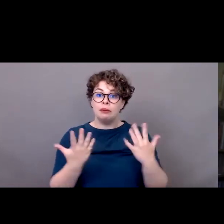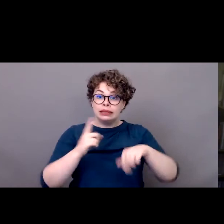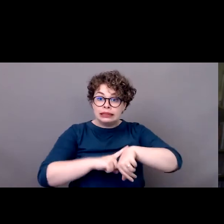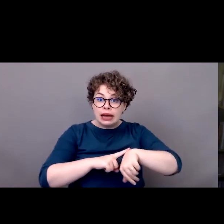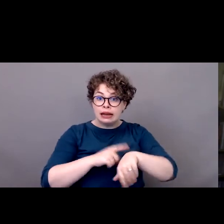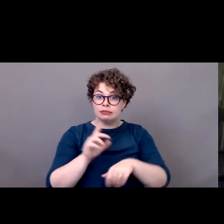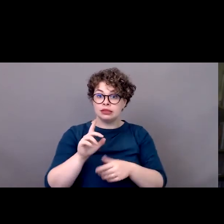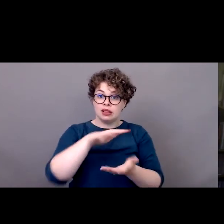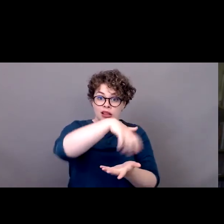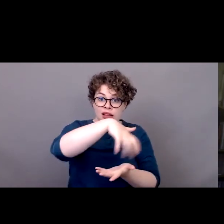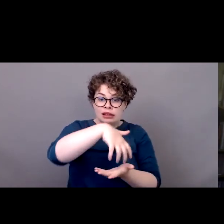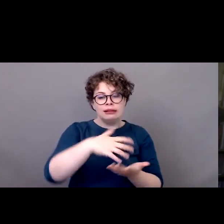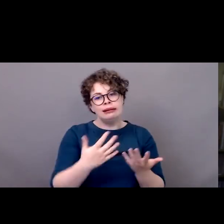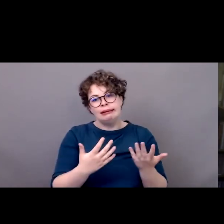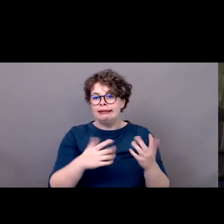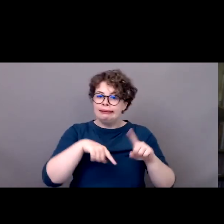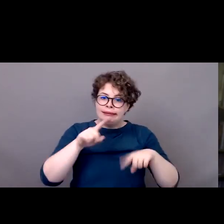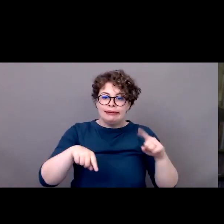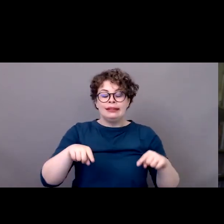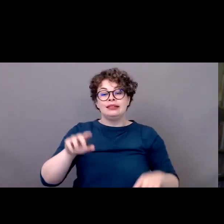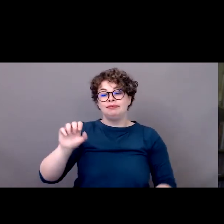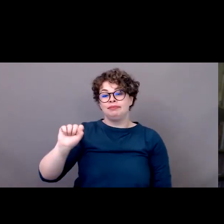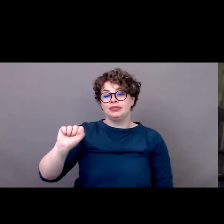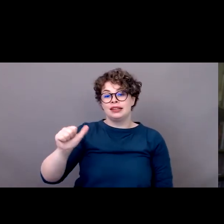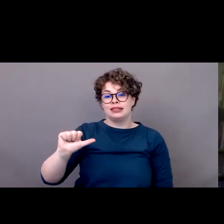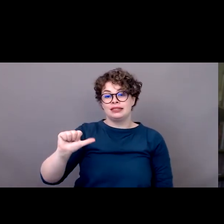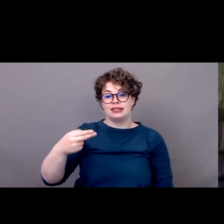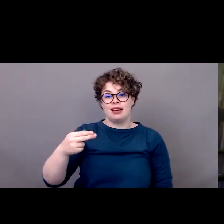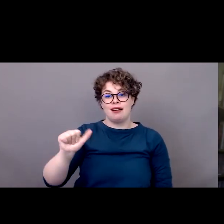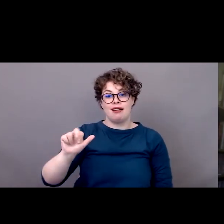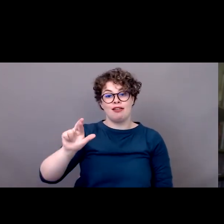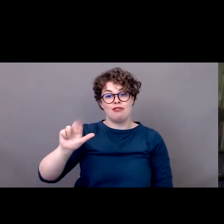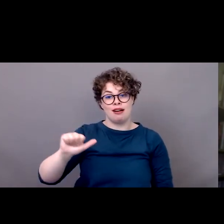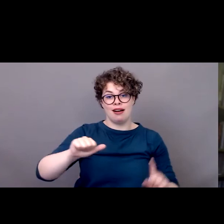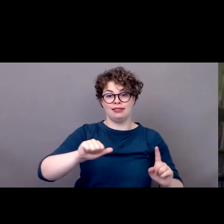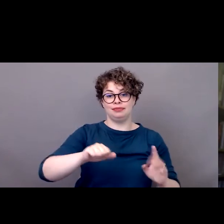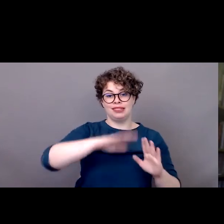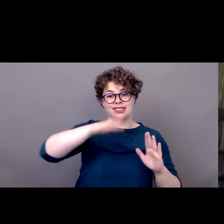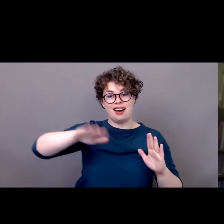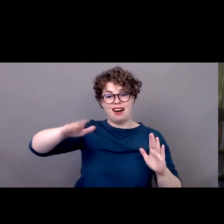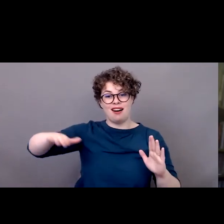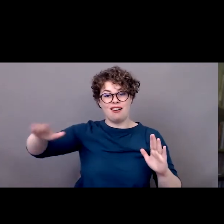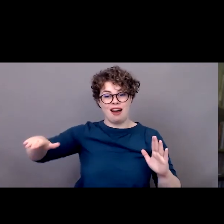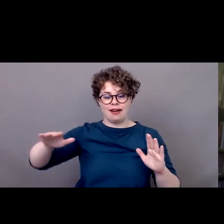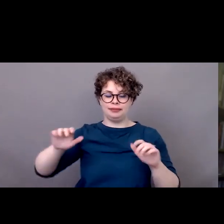Sahel region, data can be collected frequently and used to help monitor the performance of